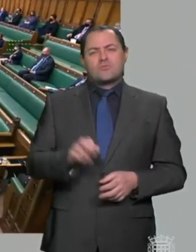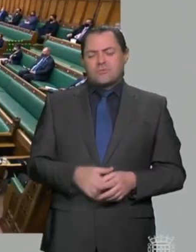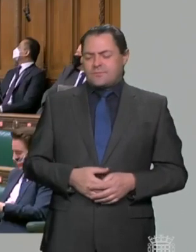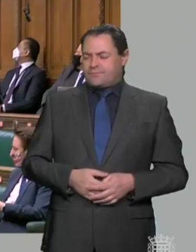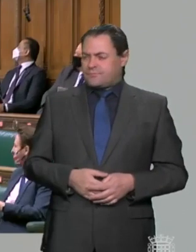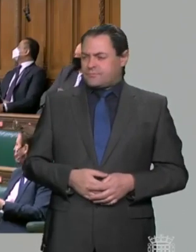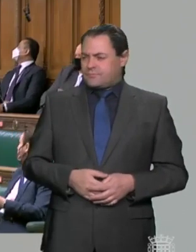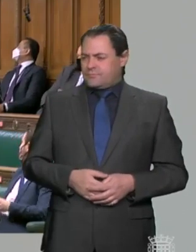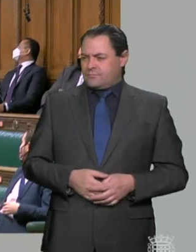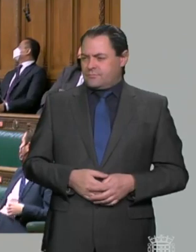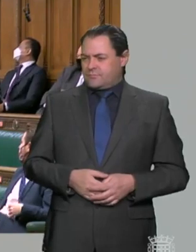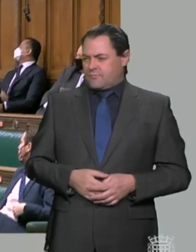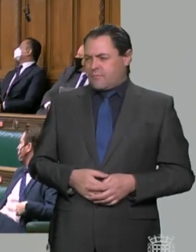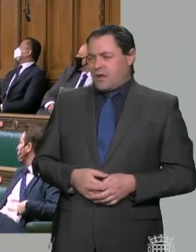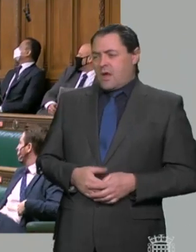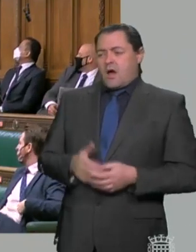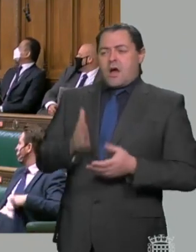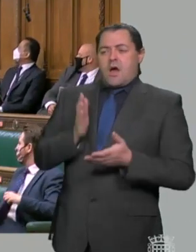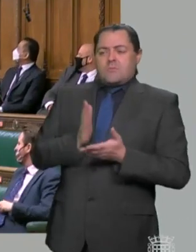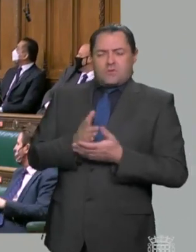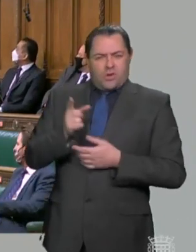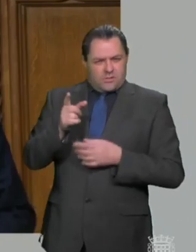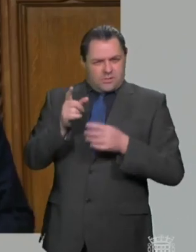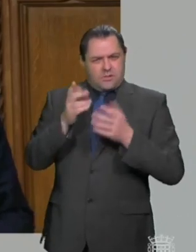I am sure my right hon. Friend the Prime Minister remembers with great fondness his